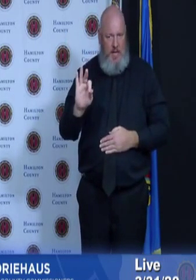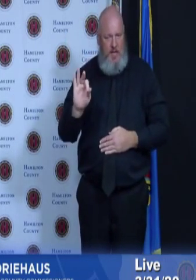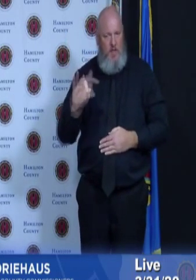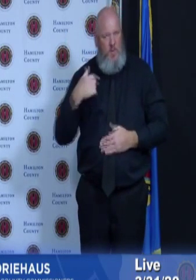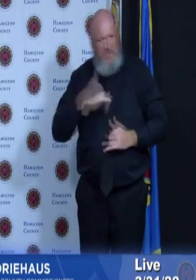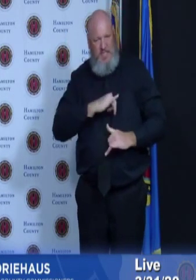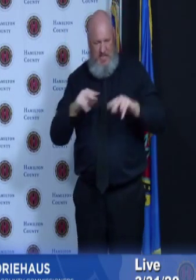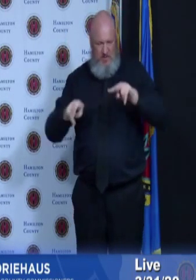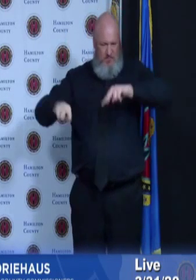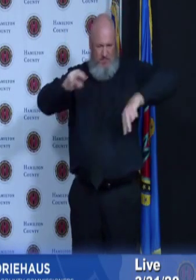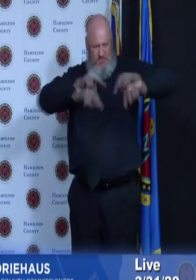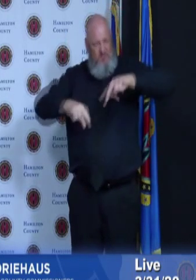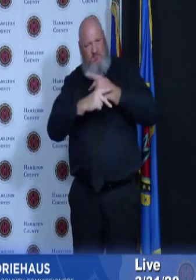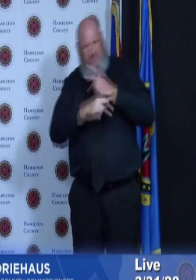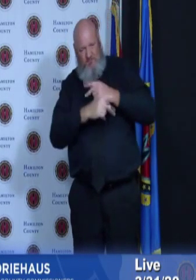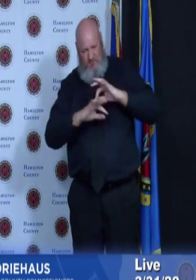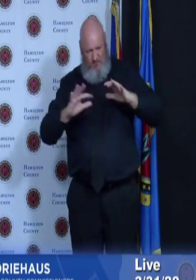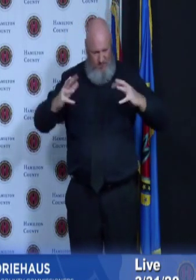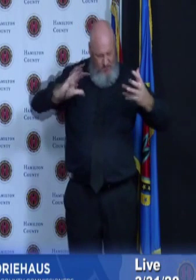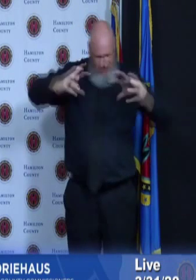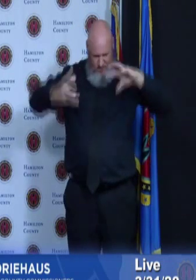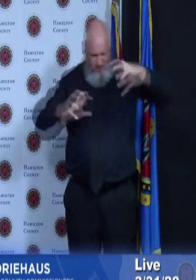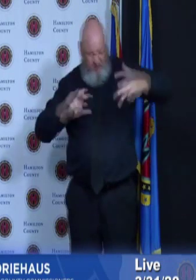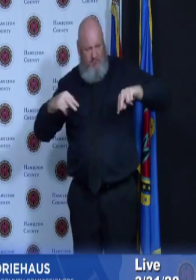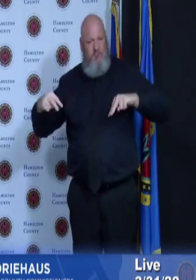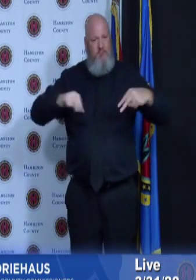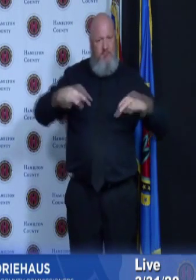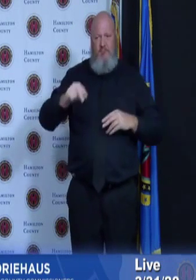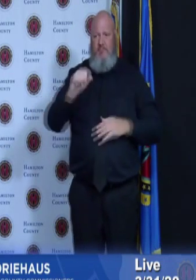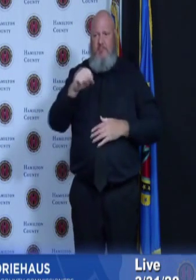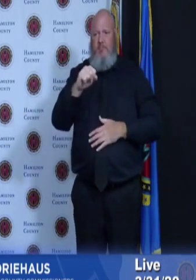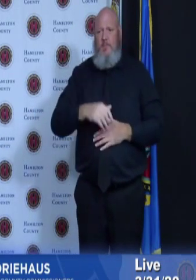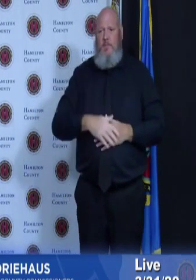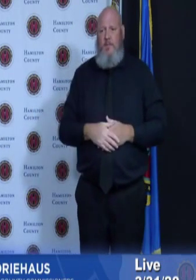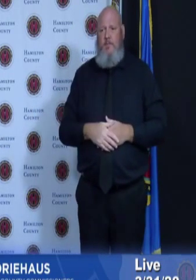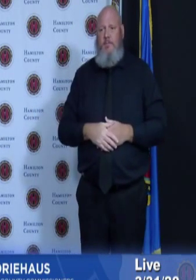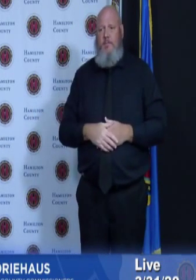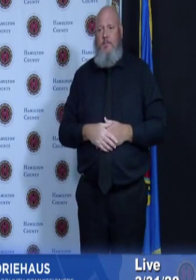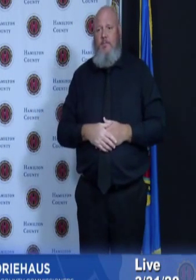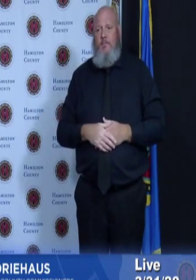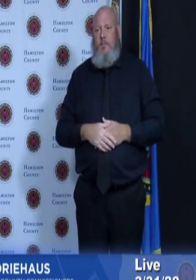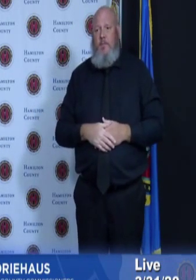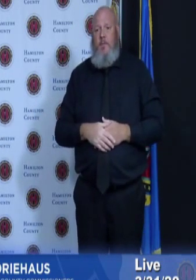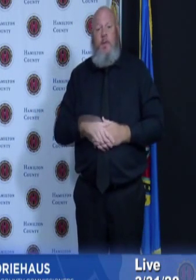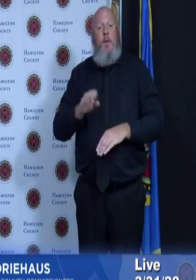from the Business Courier and he's do you have any hopes for a a